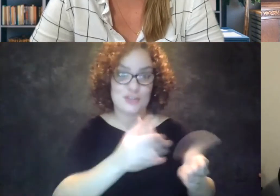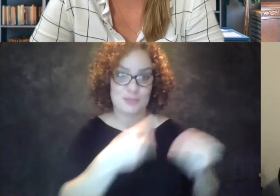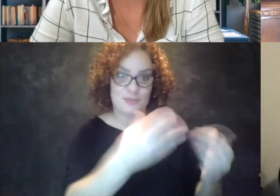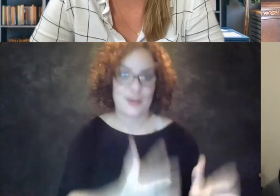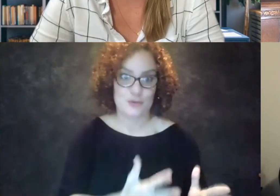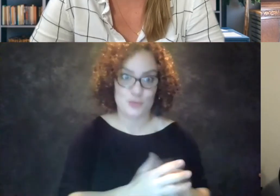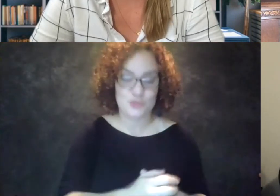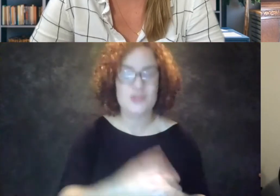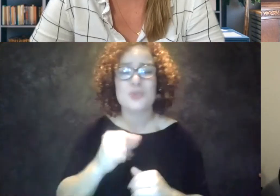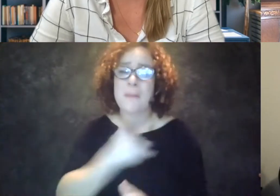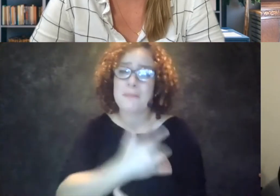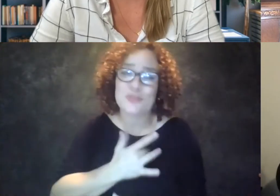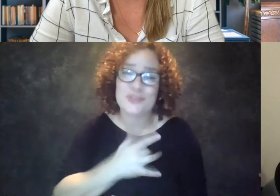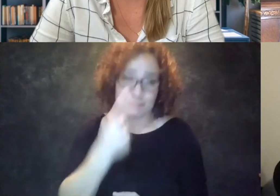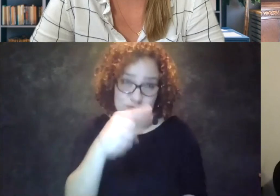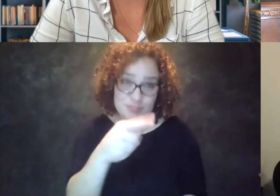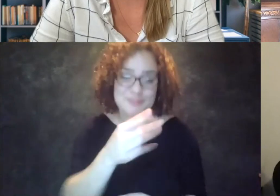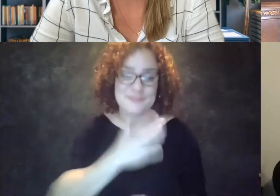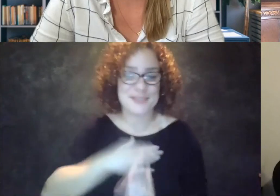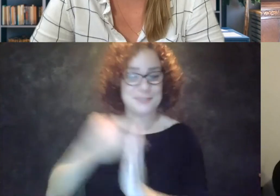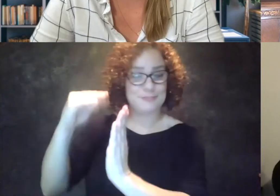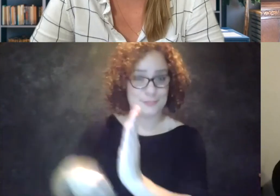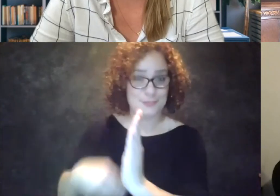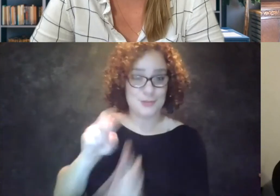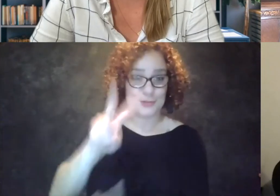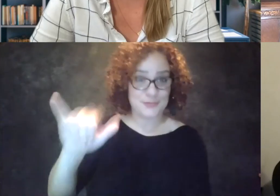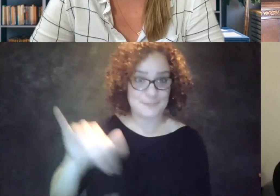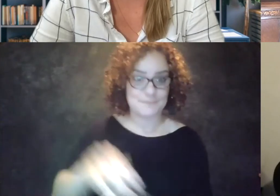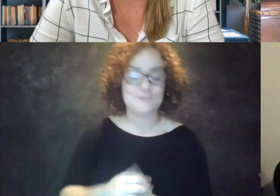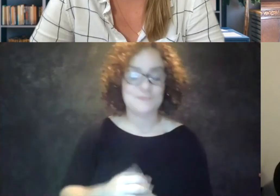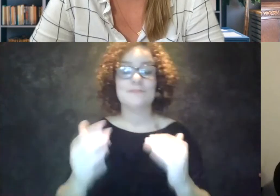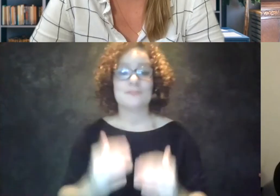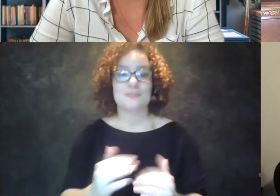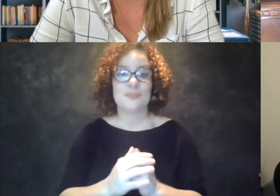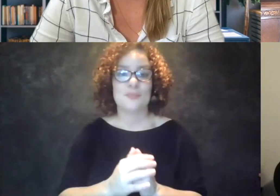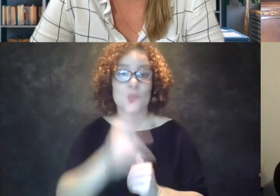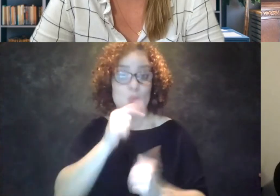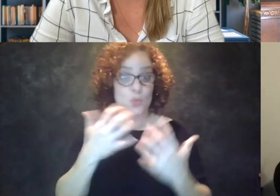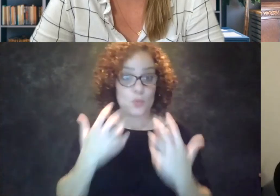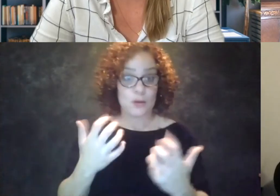minutes just to fill that out. For those of you who are wanting CEUs please fill out that